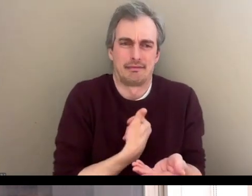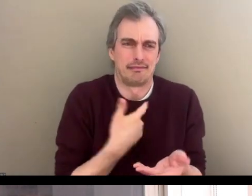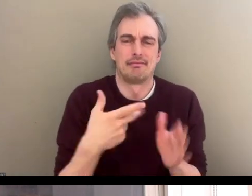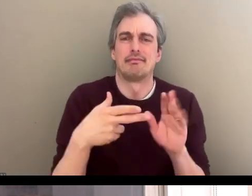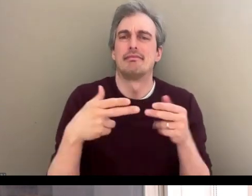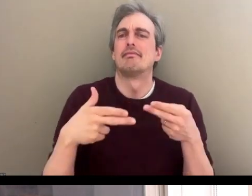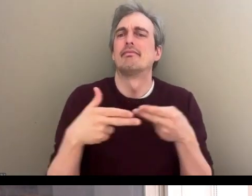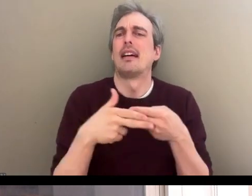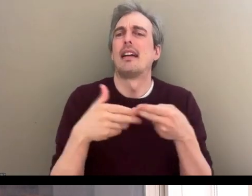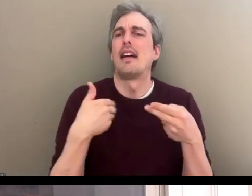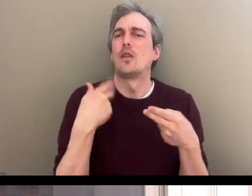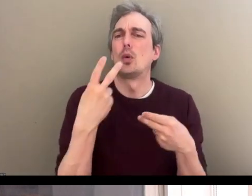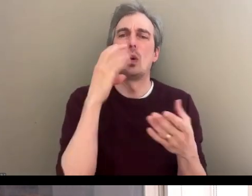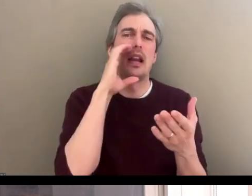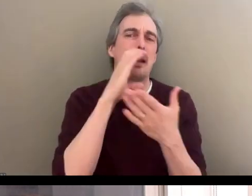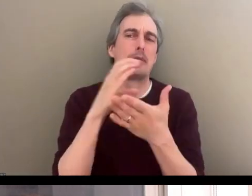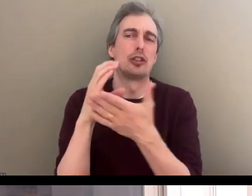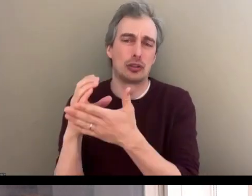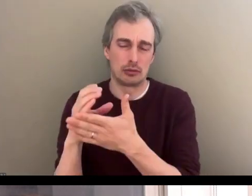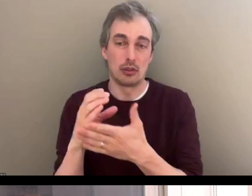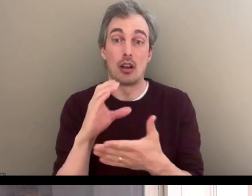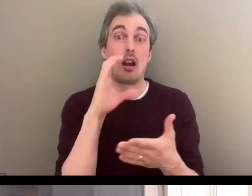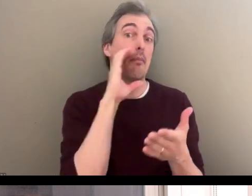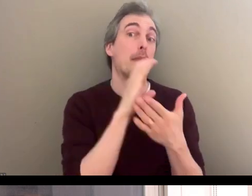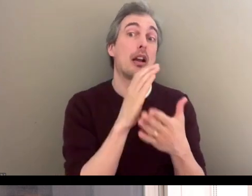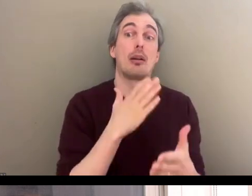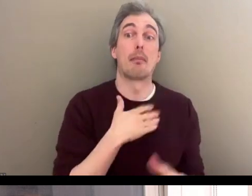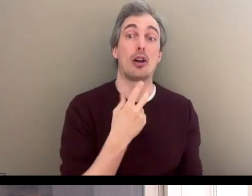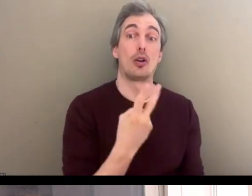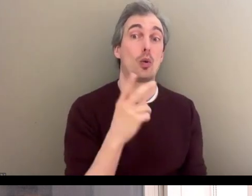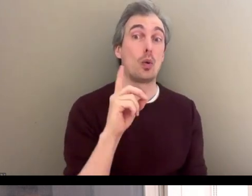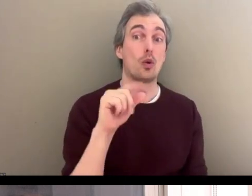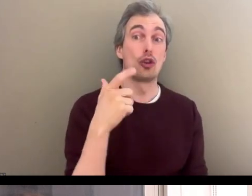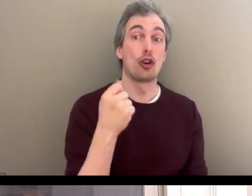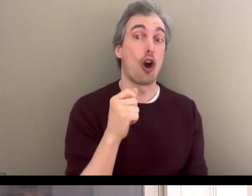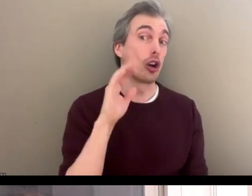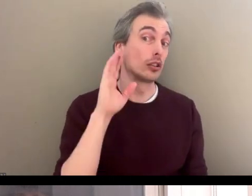One of them is a picture of my two dogs, a Black Lab and a Brown Beagle.